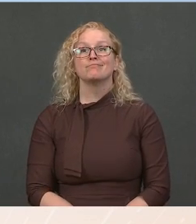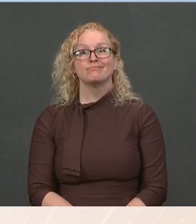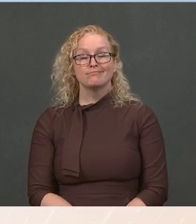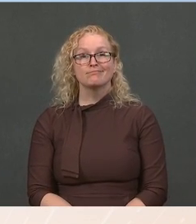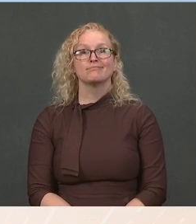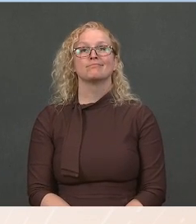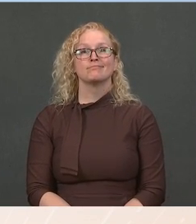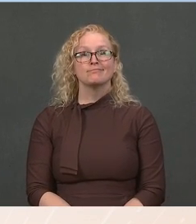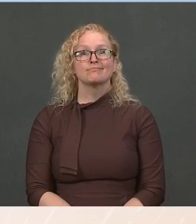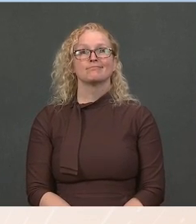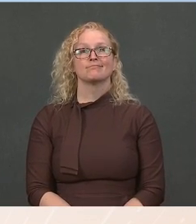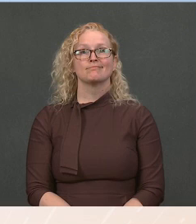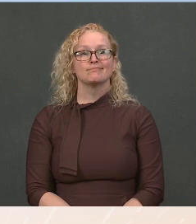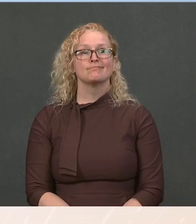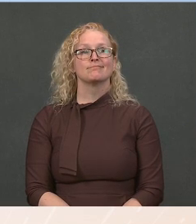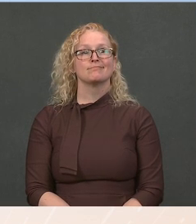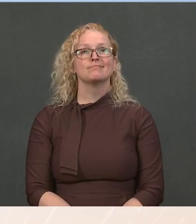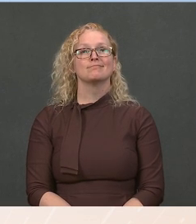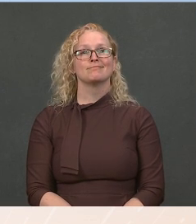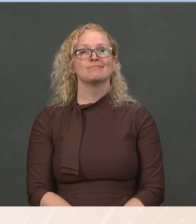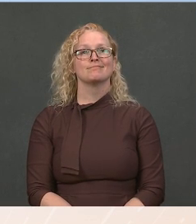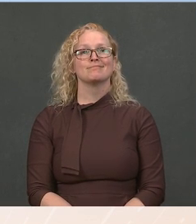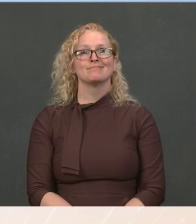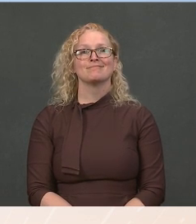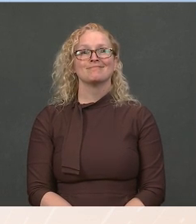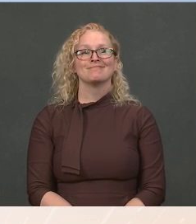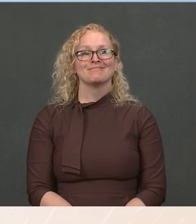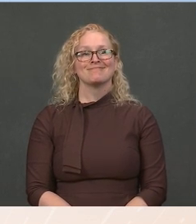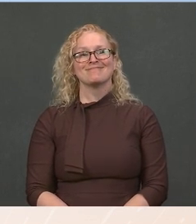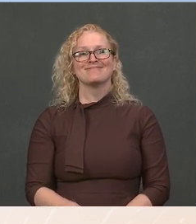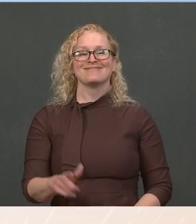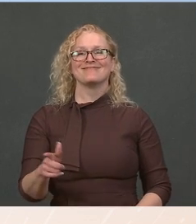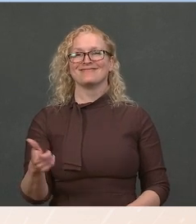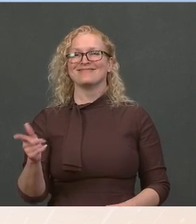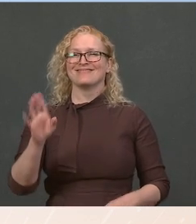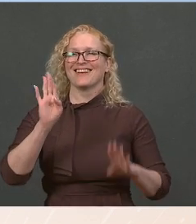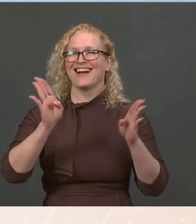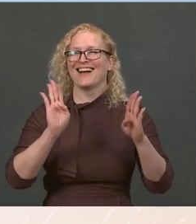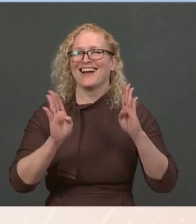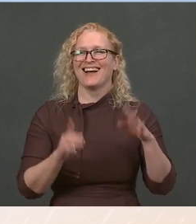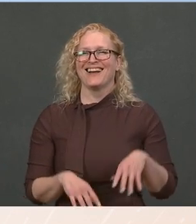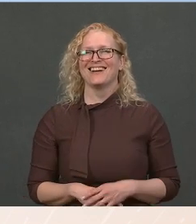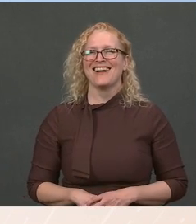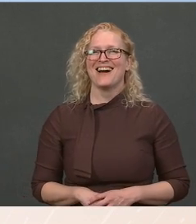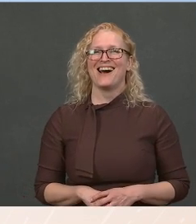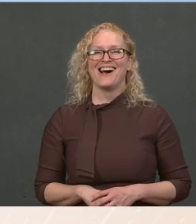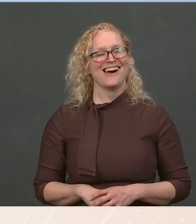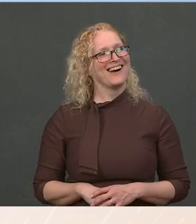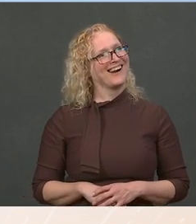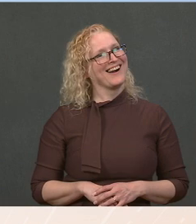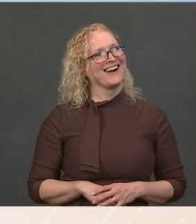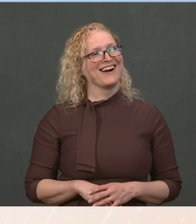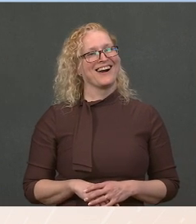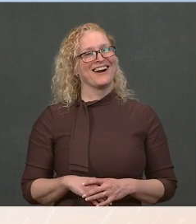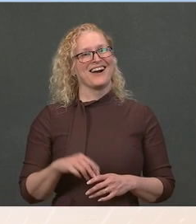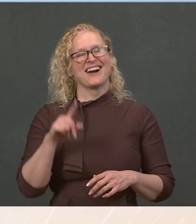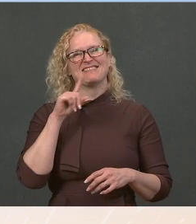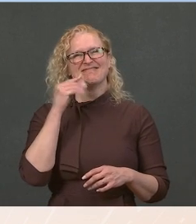The Press: Happy Friday. Ms. Jean-Pierre: It's been a long week. It's been a long week.